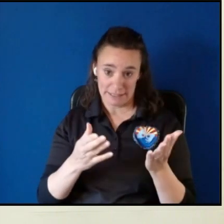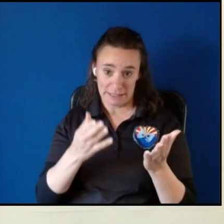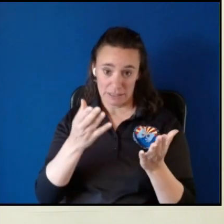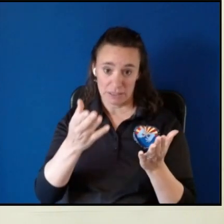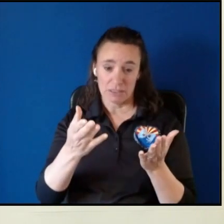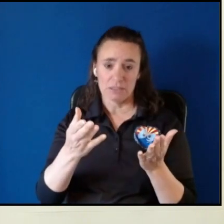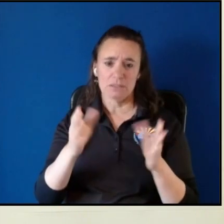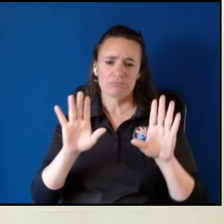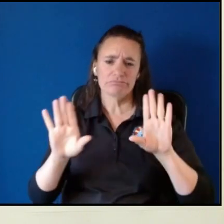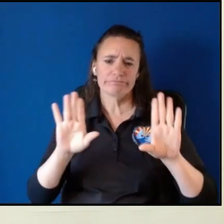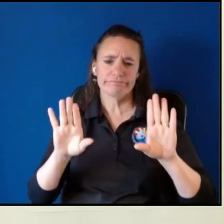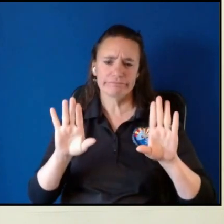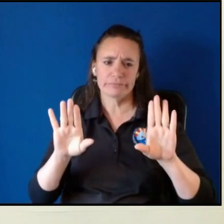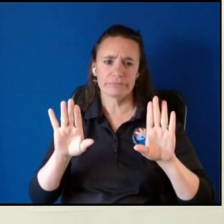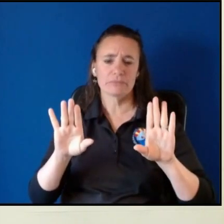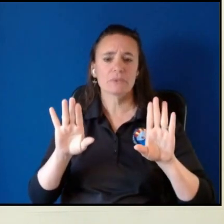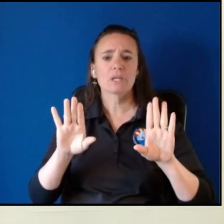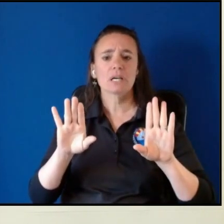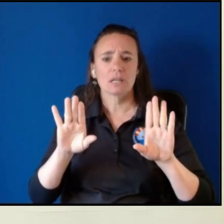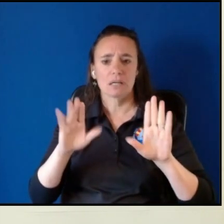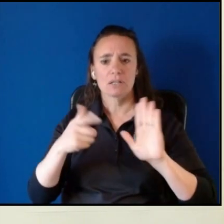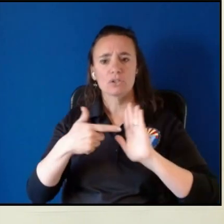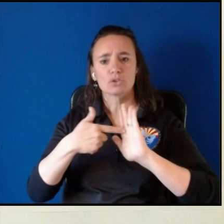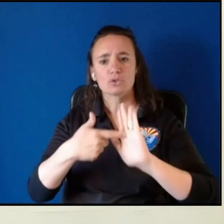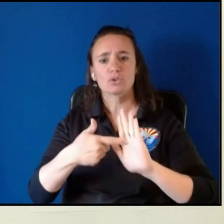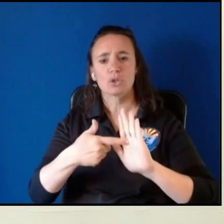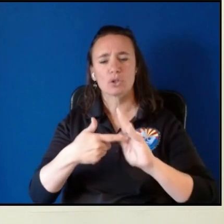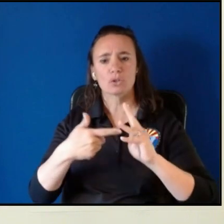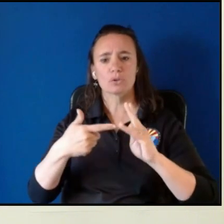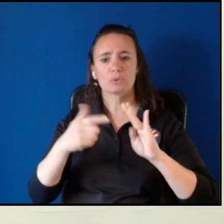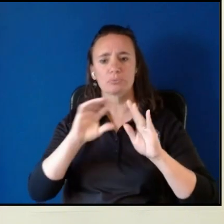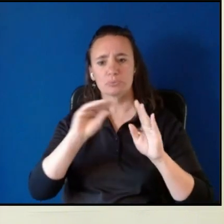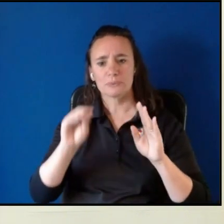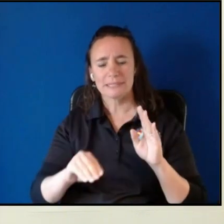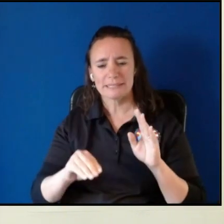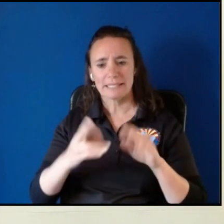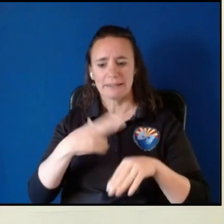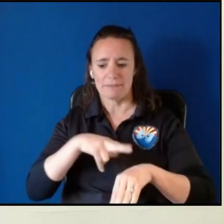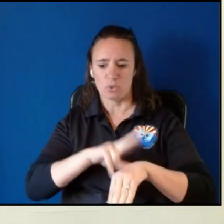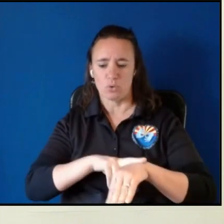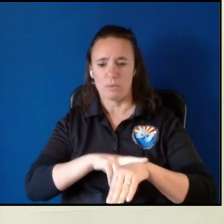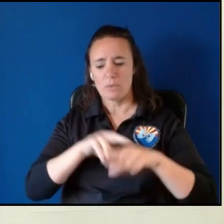that this is the percent of no precipitation we've seen over the last two months, three months, here on the right,